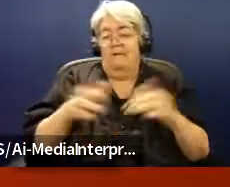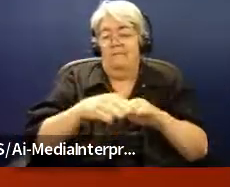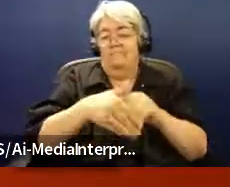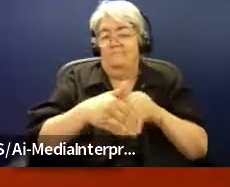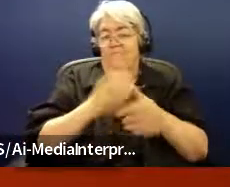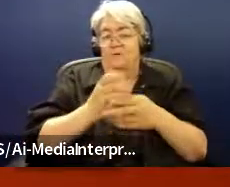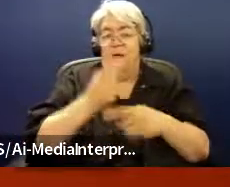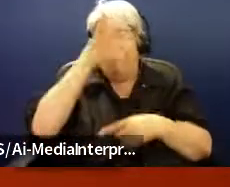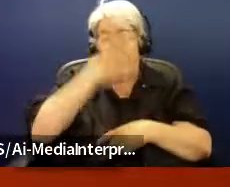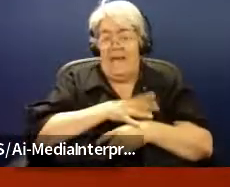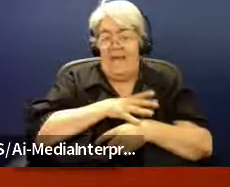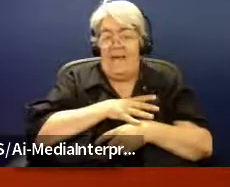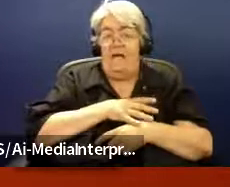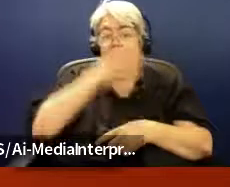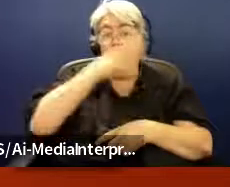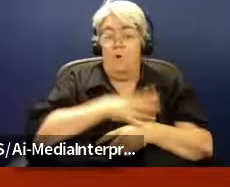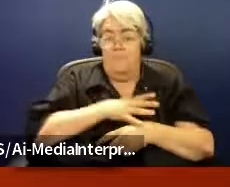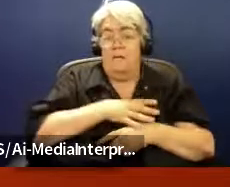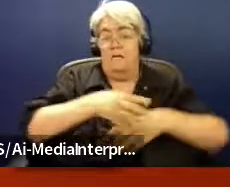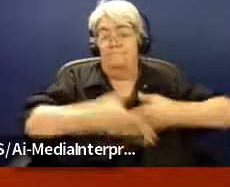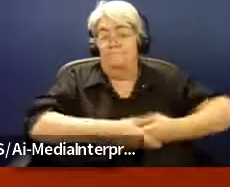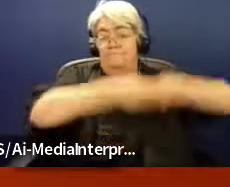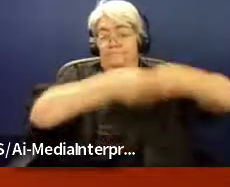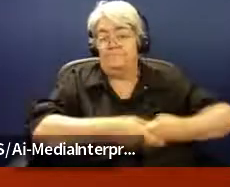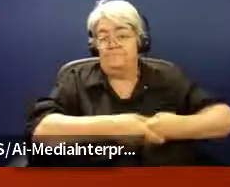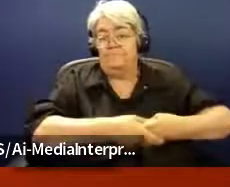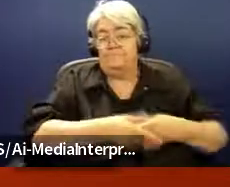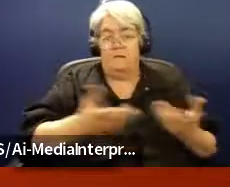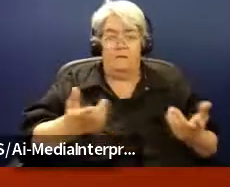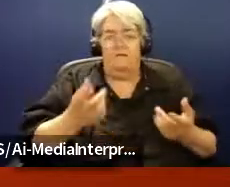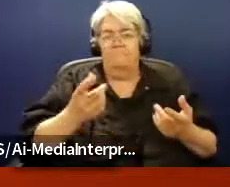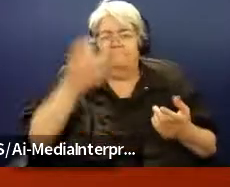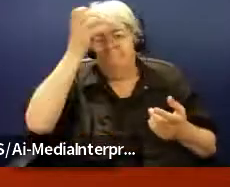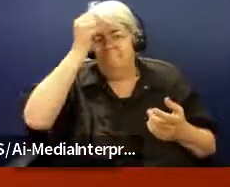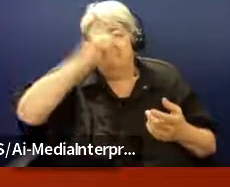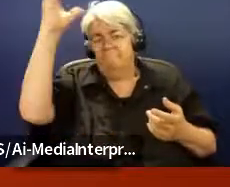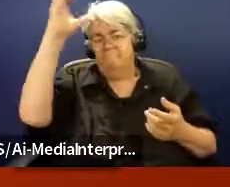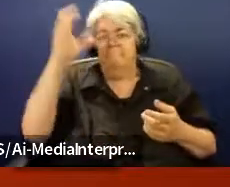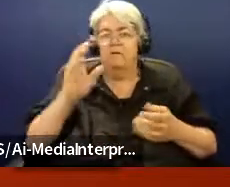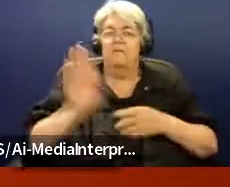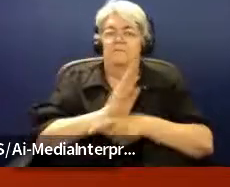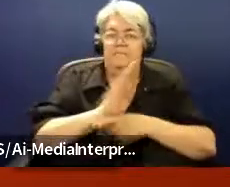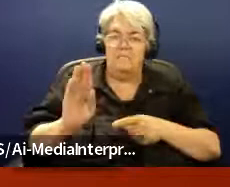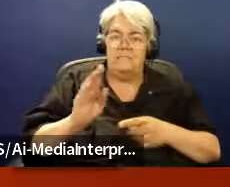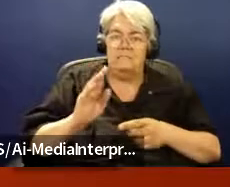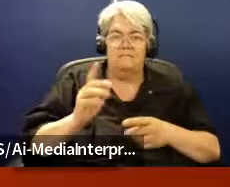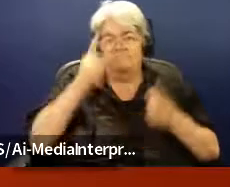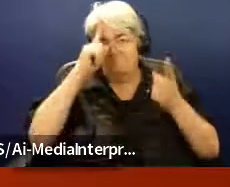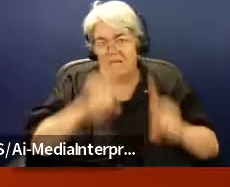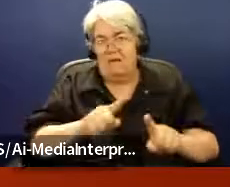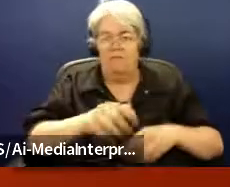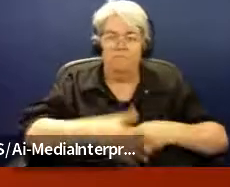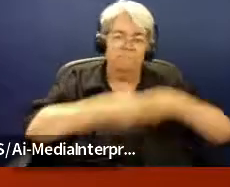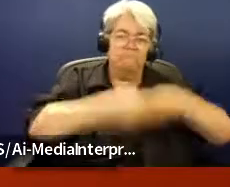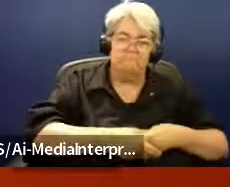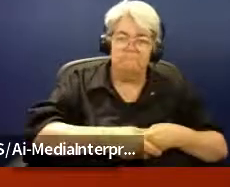If you've got a website and you've got a picture, then